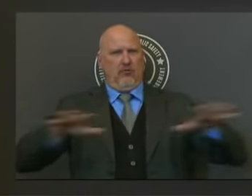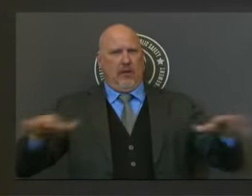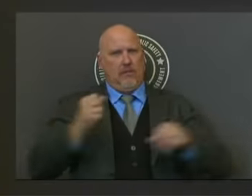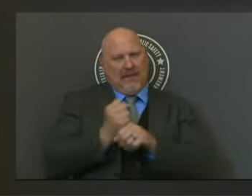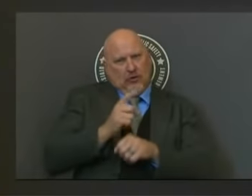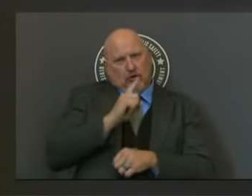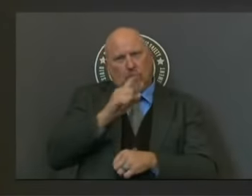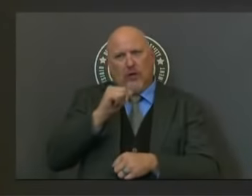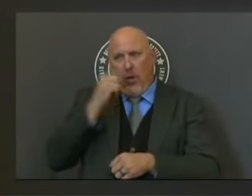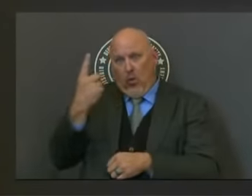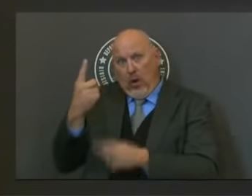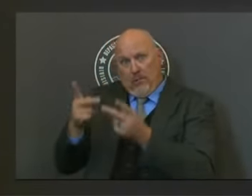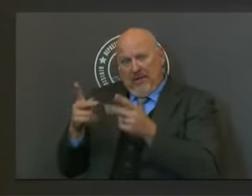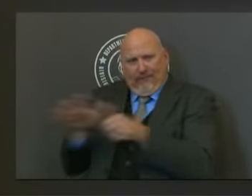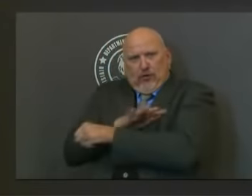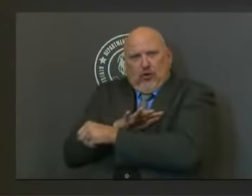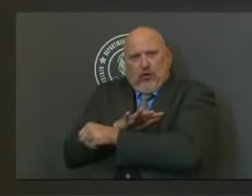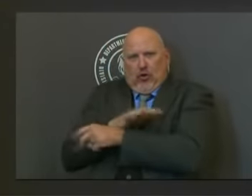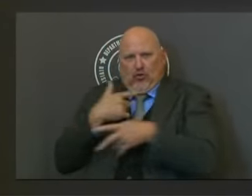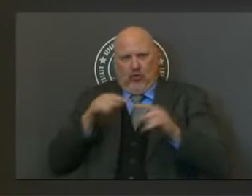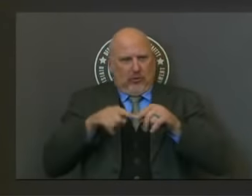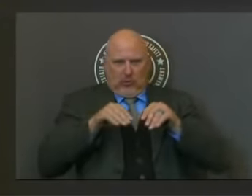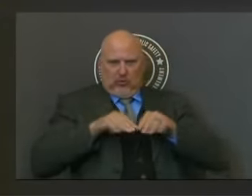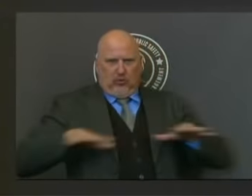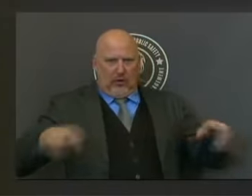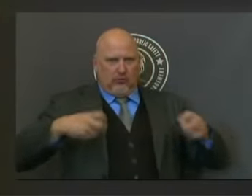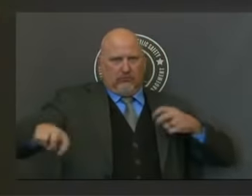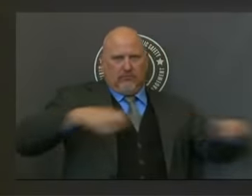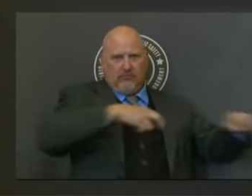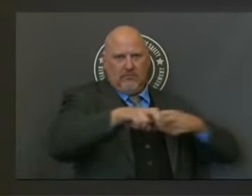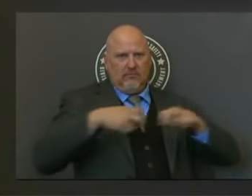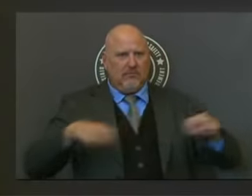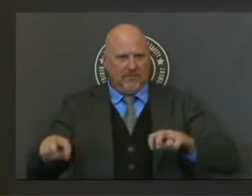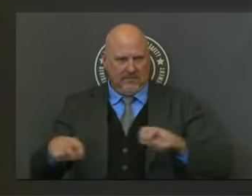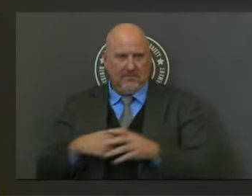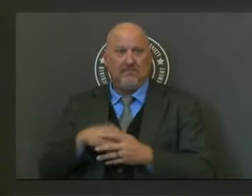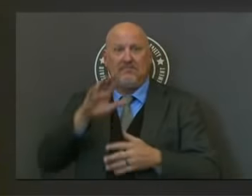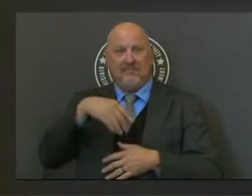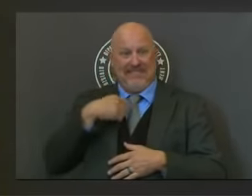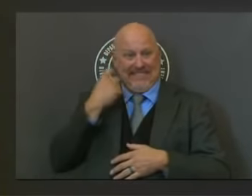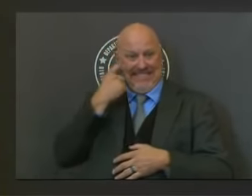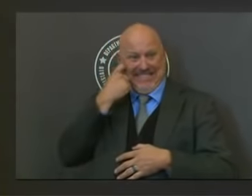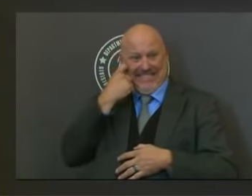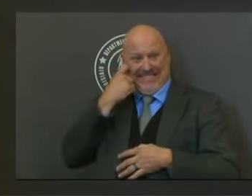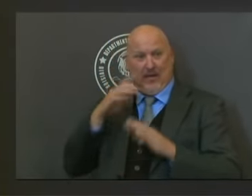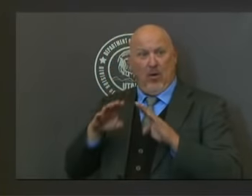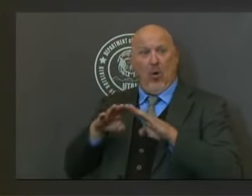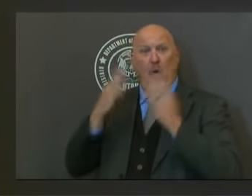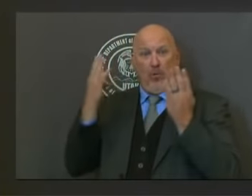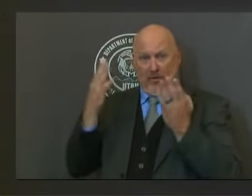new surge I see you have to care for patients at St George